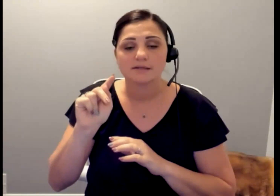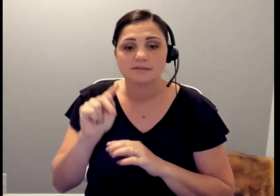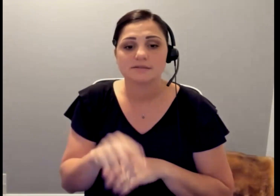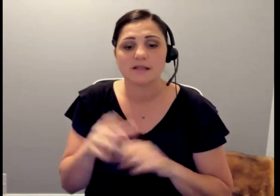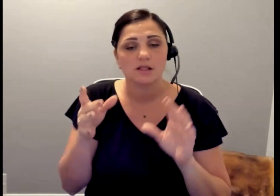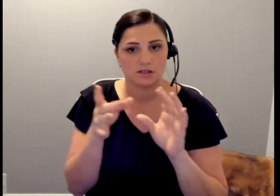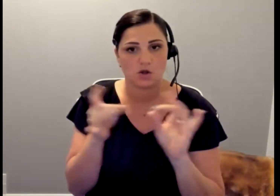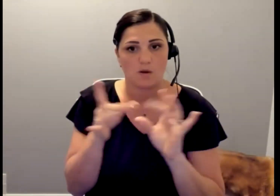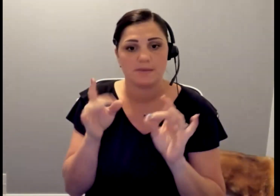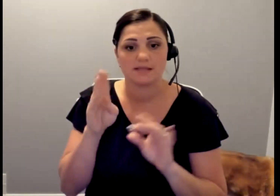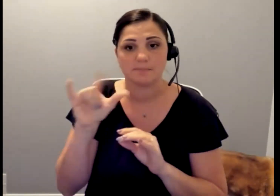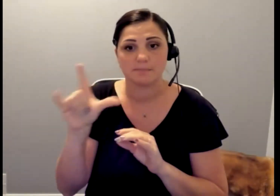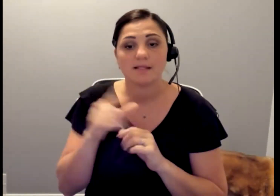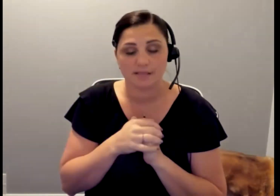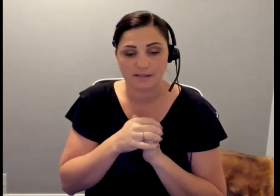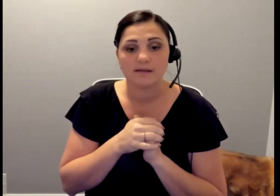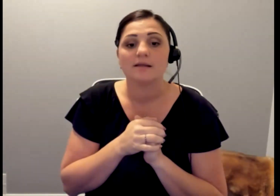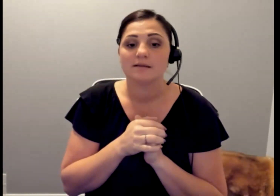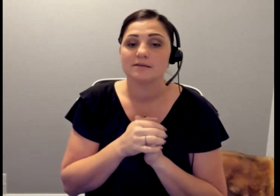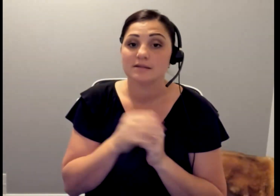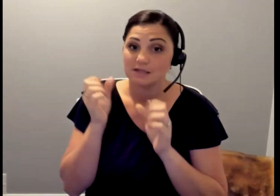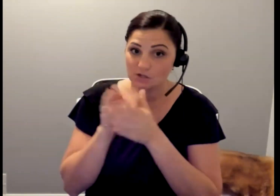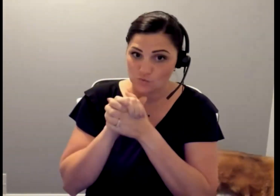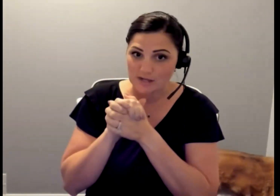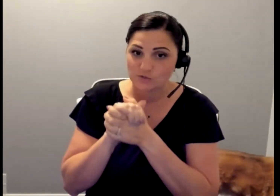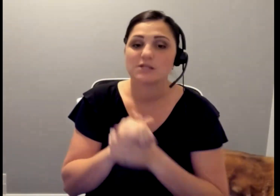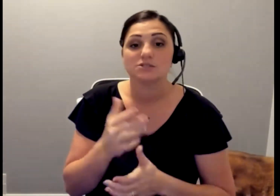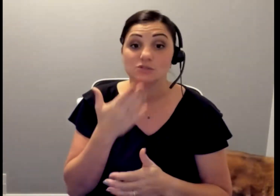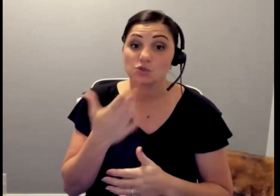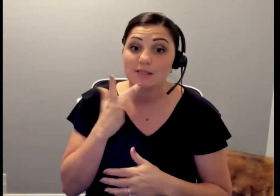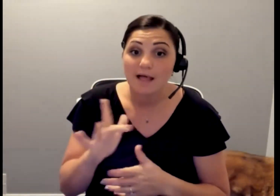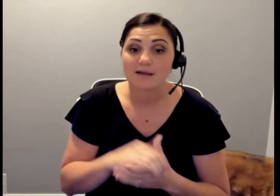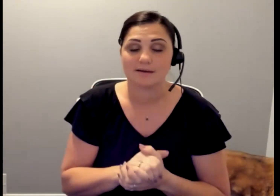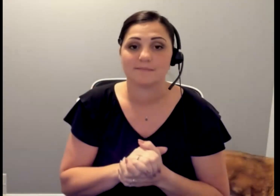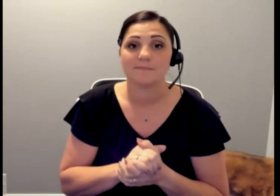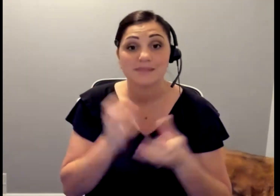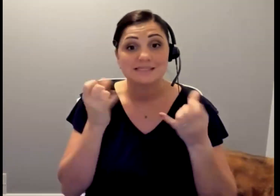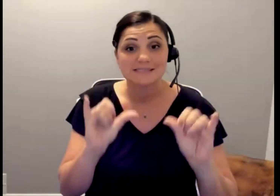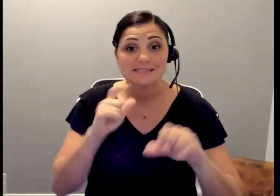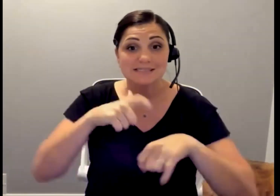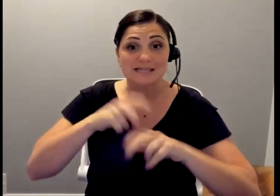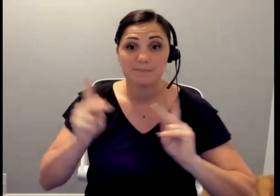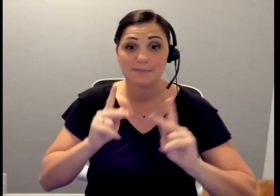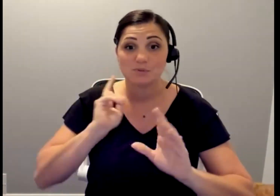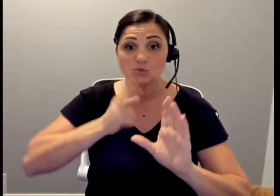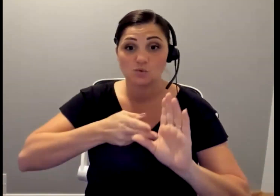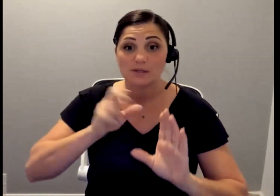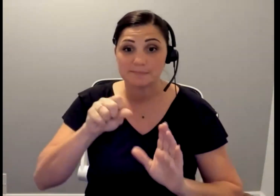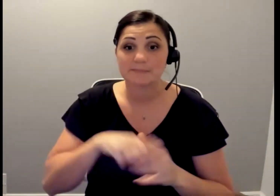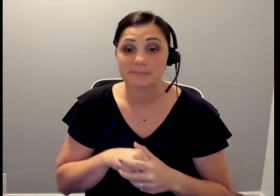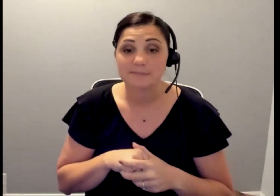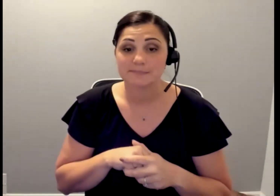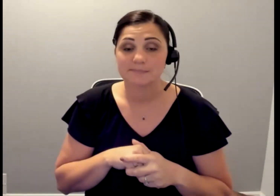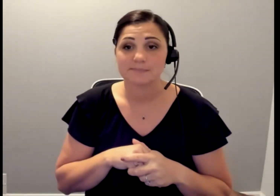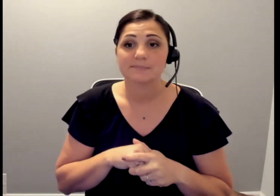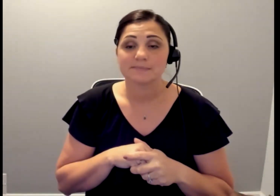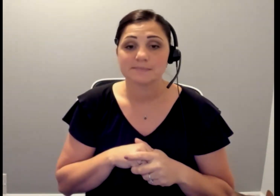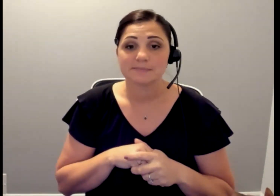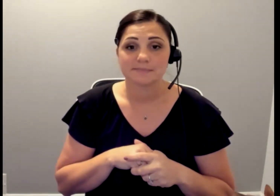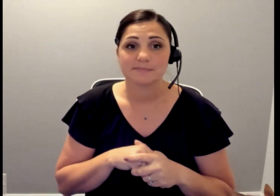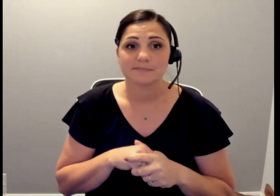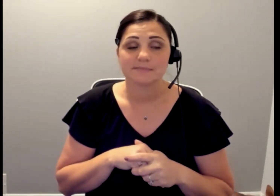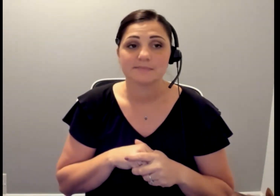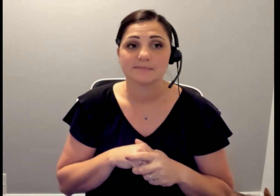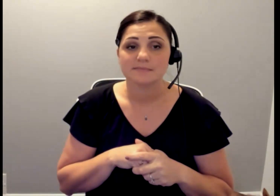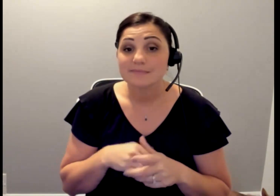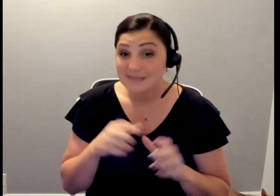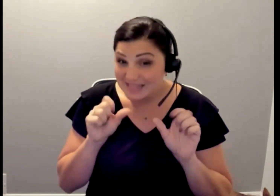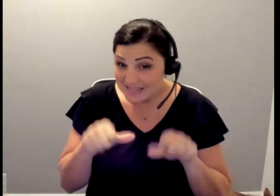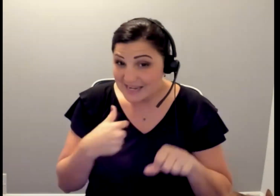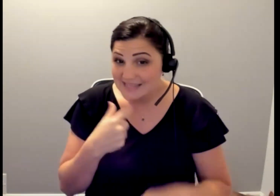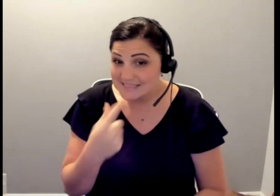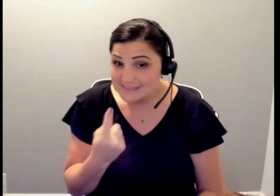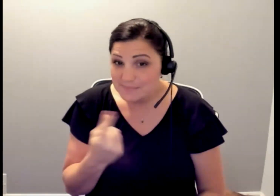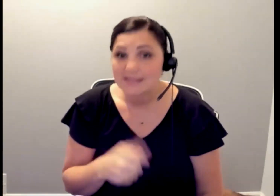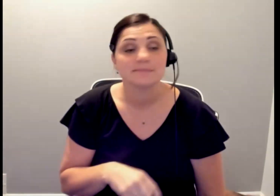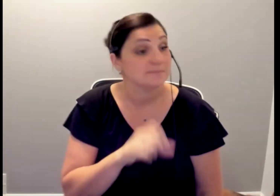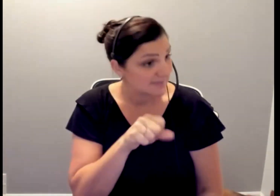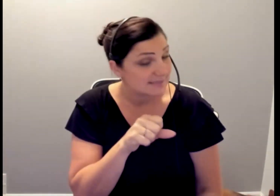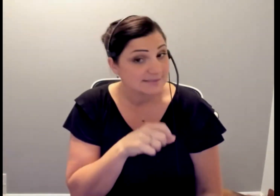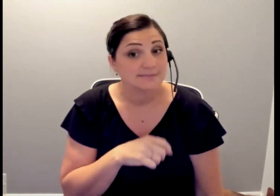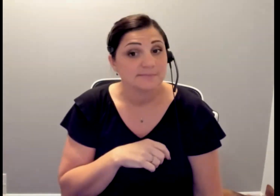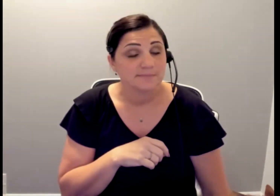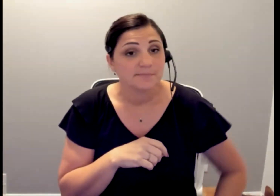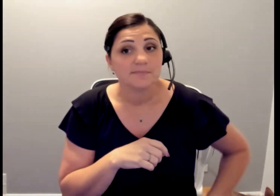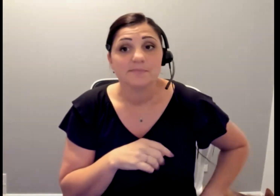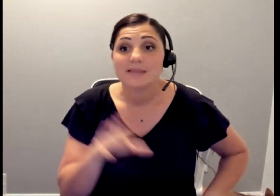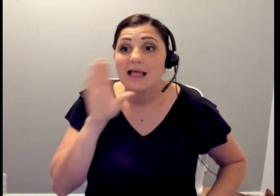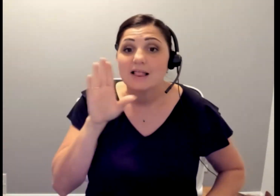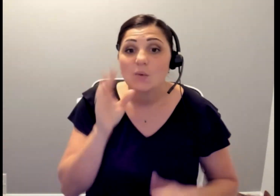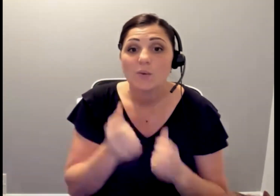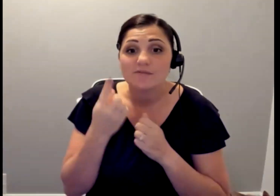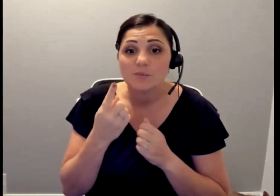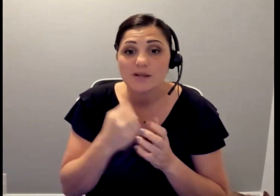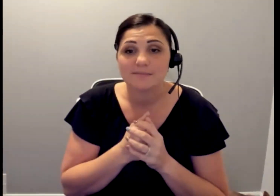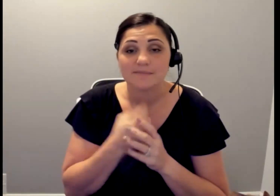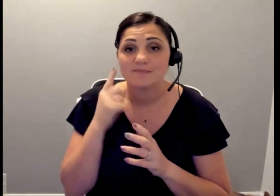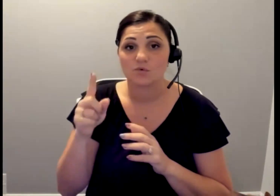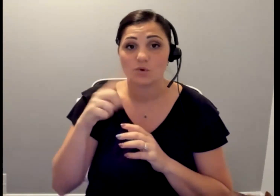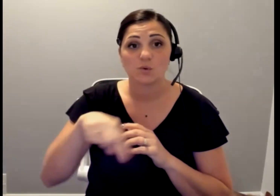an email address in the chat but if anybody ever wants to reach out or get more involved they can definitely do that.